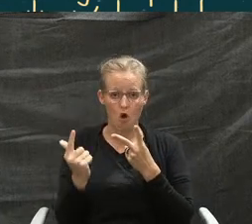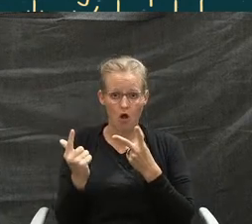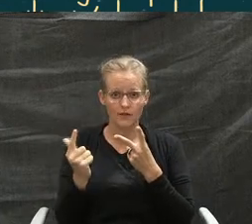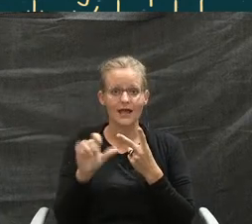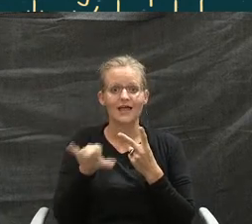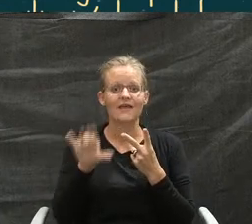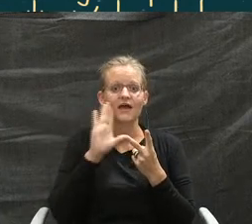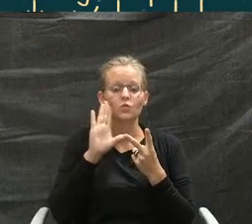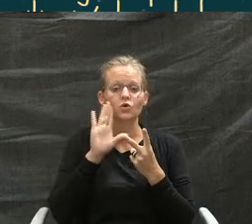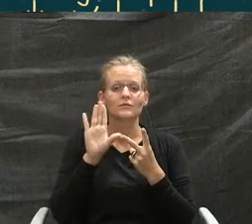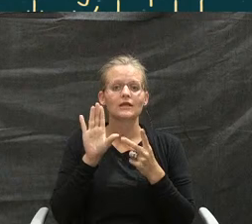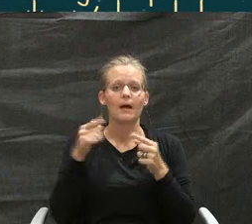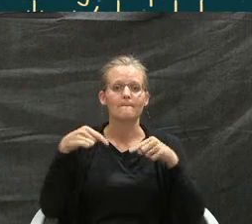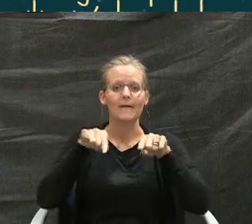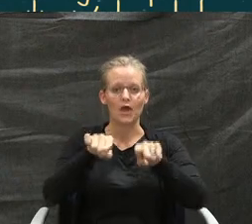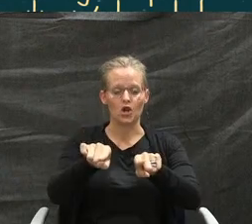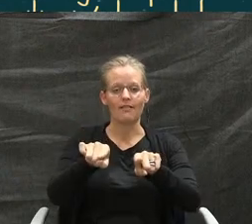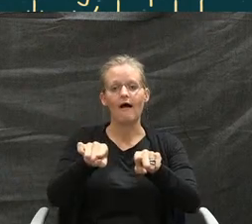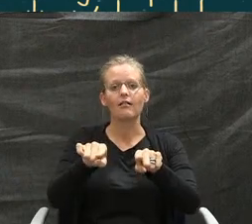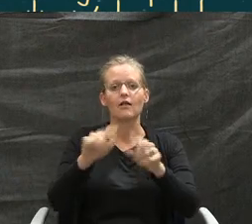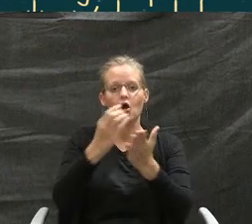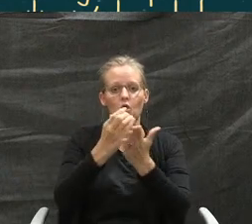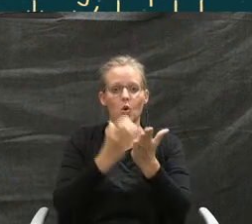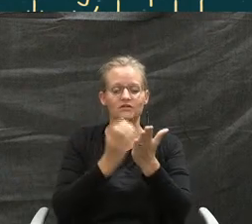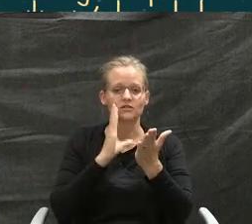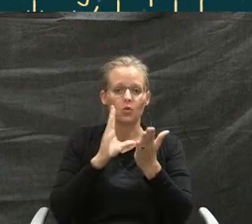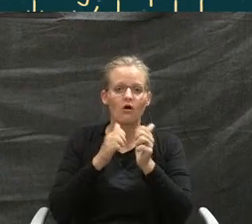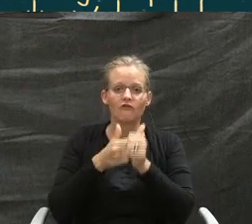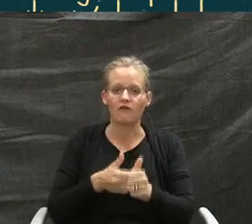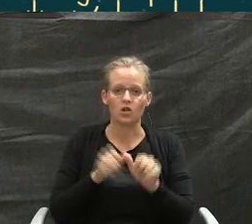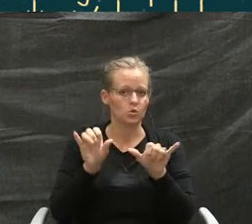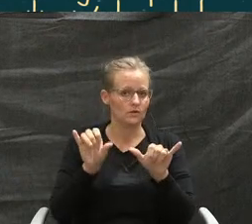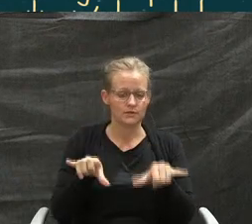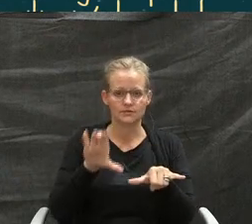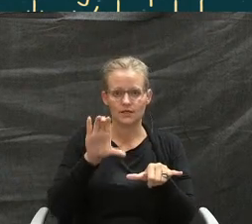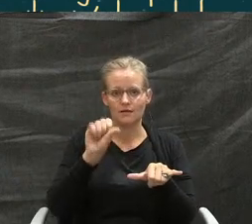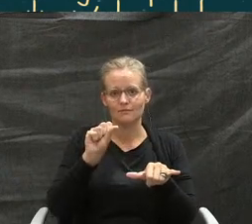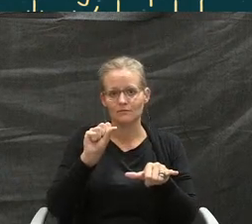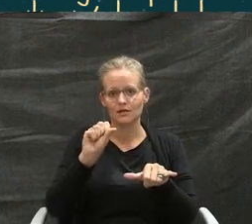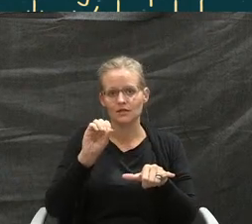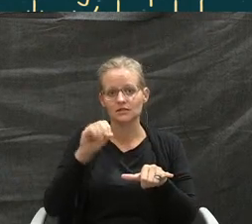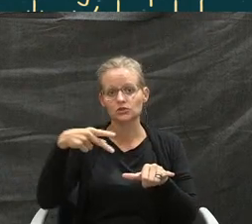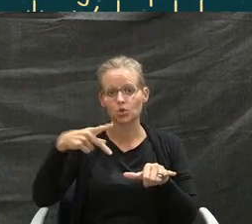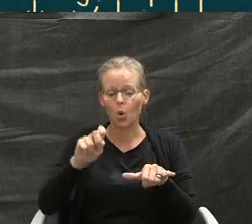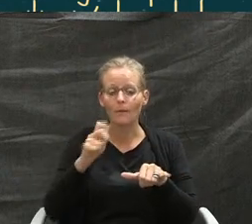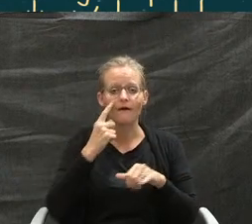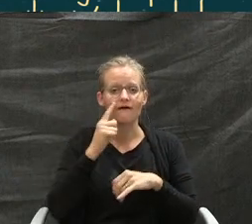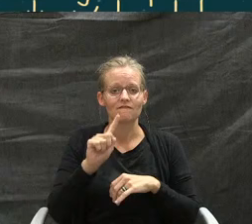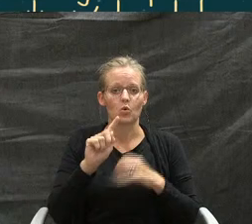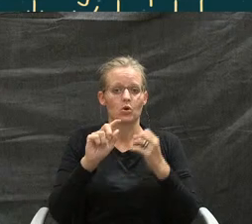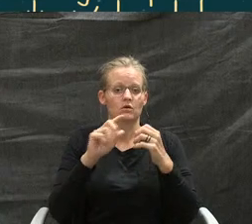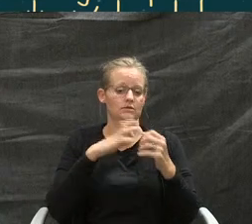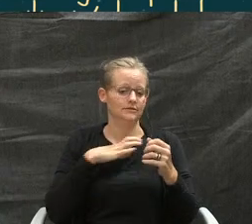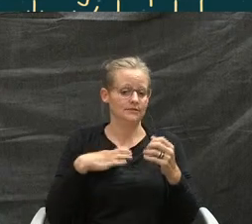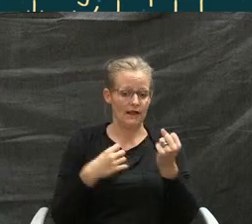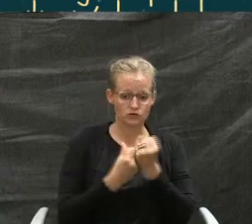be a parallel course which follows the same so scope and sequence of the in person course with staff support. Students can